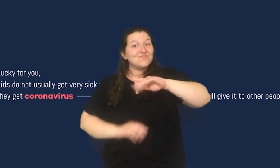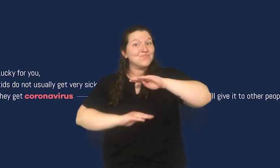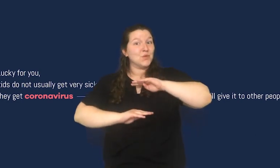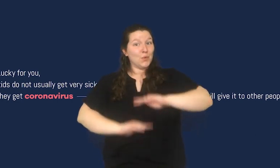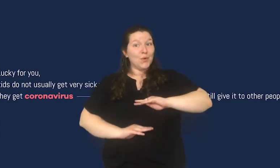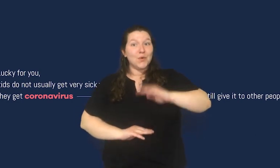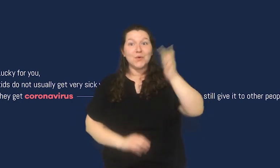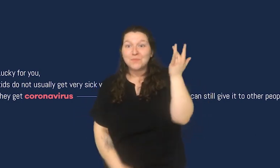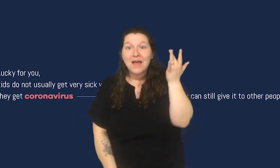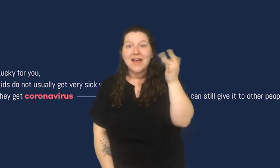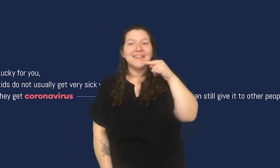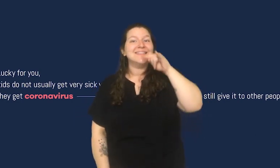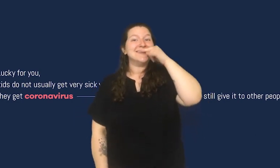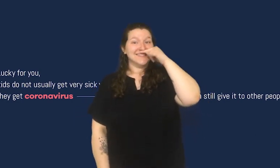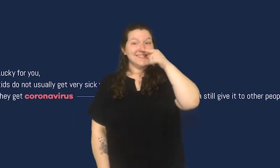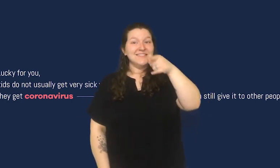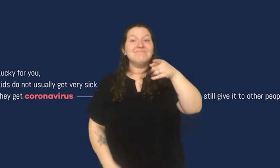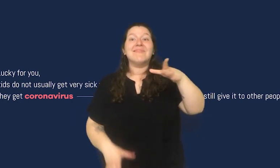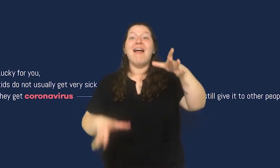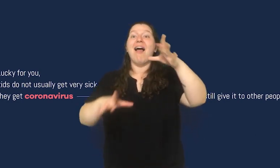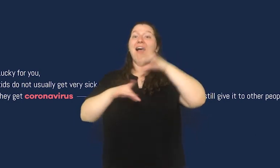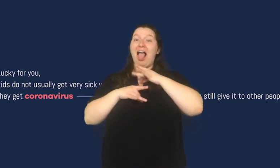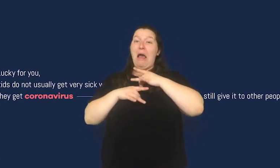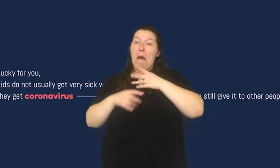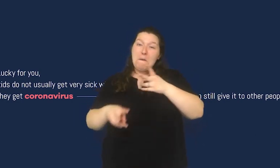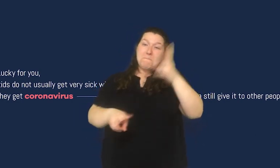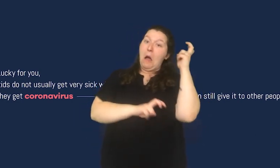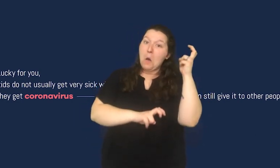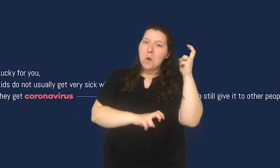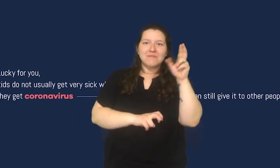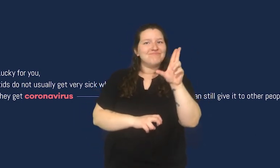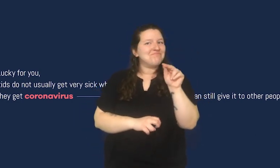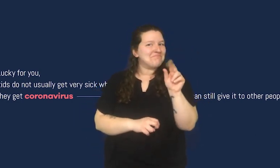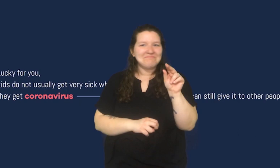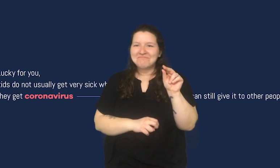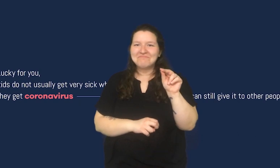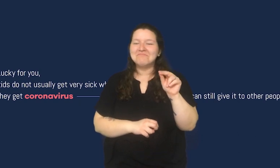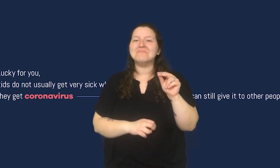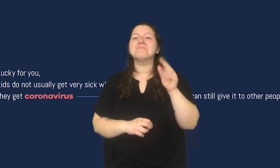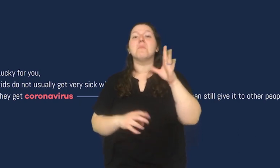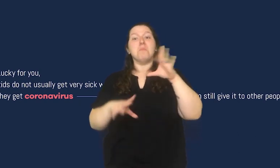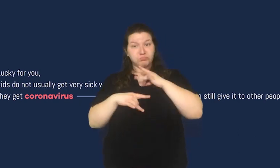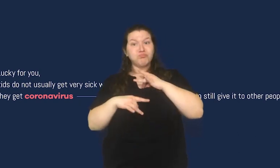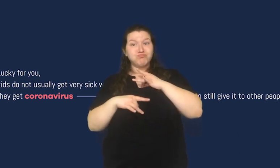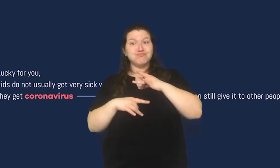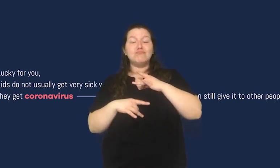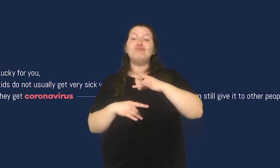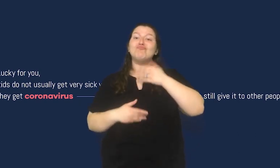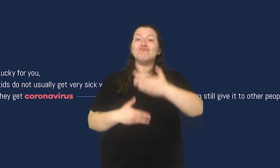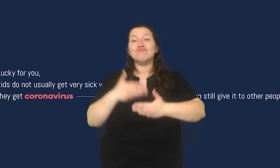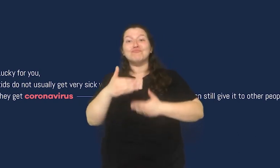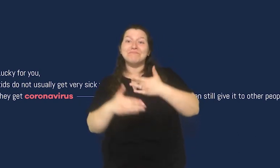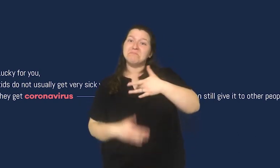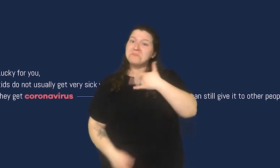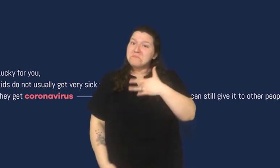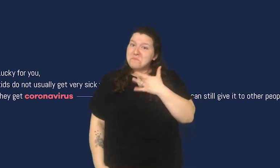Lucky for you, kids do not usually get very sick when they get coronavirus,